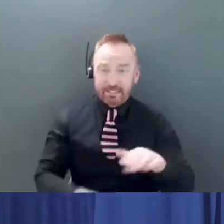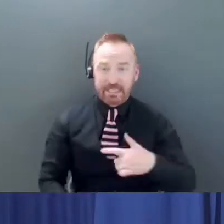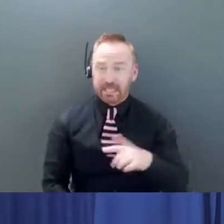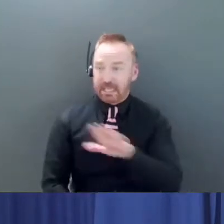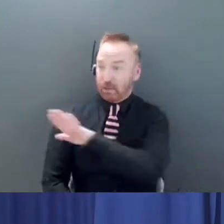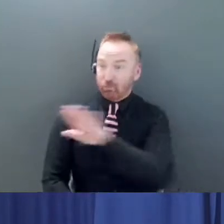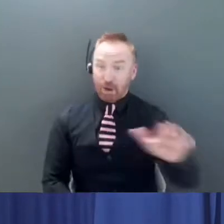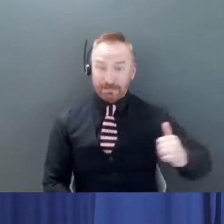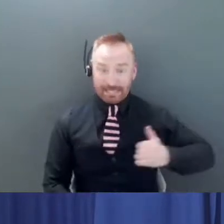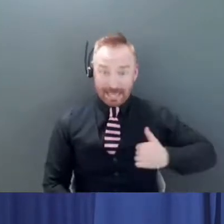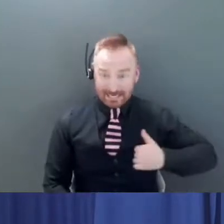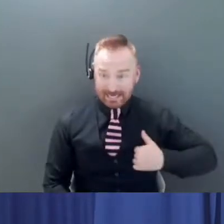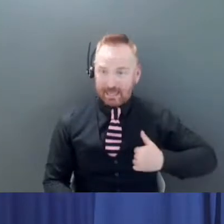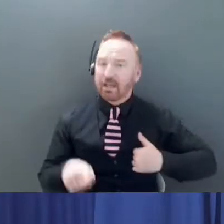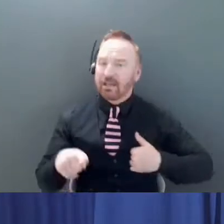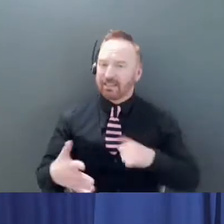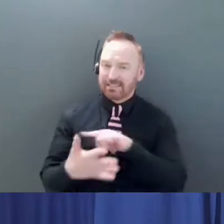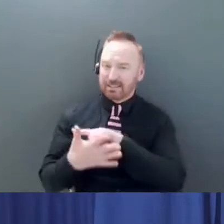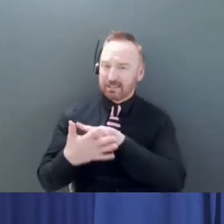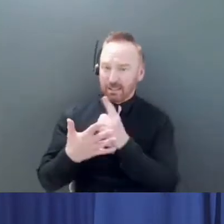one of our indicators.